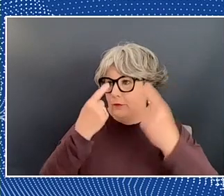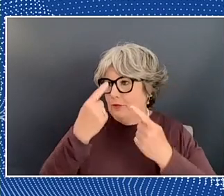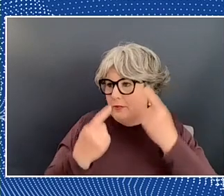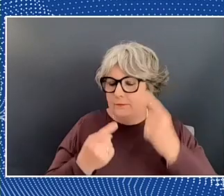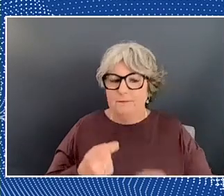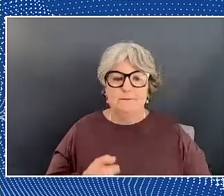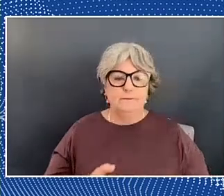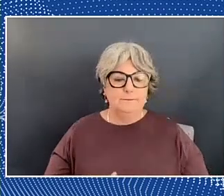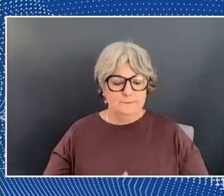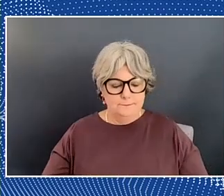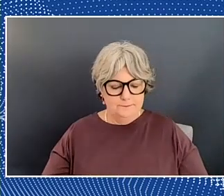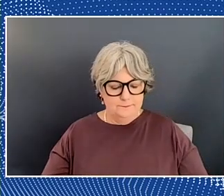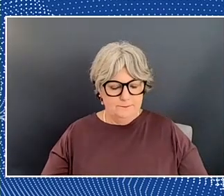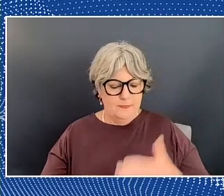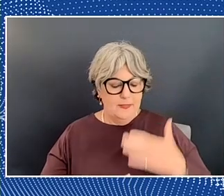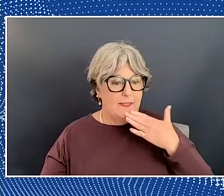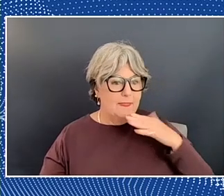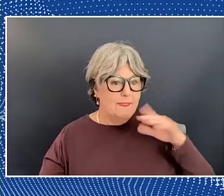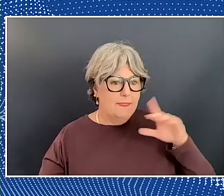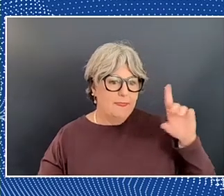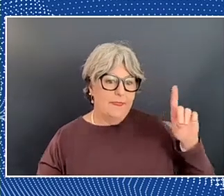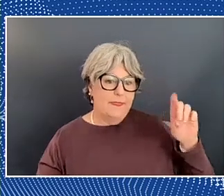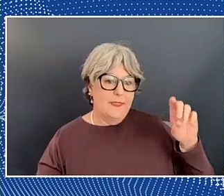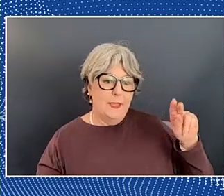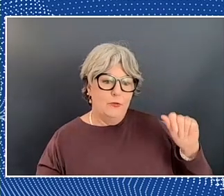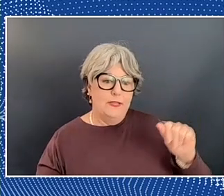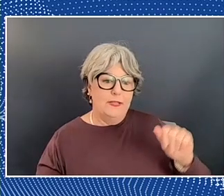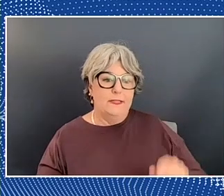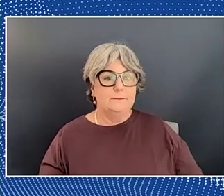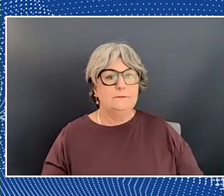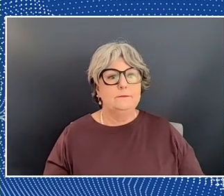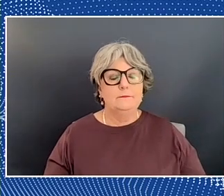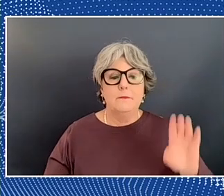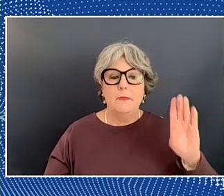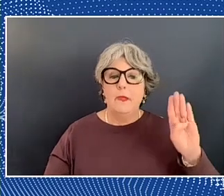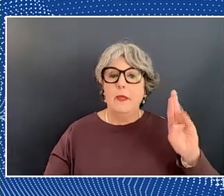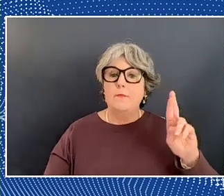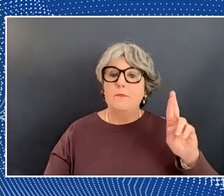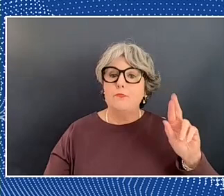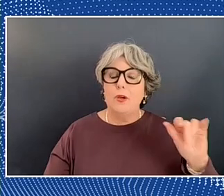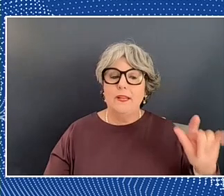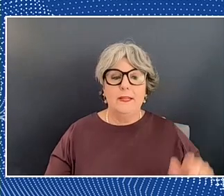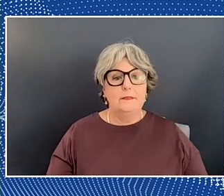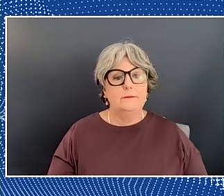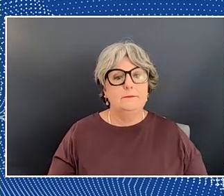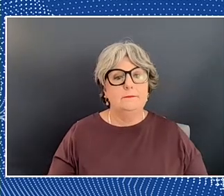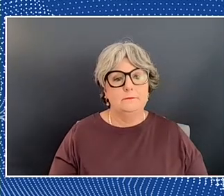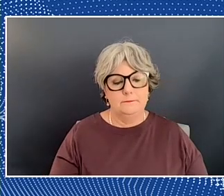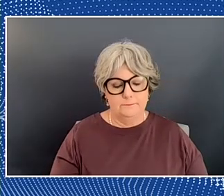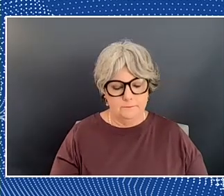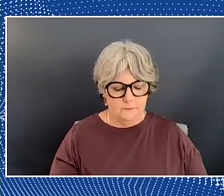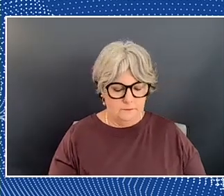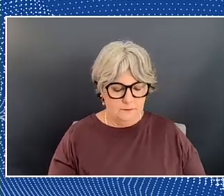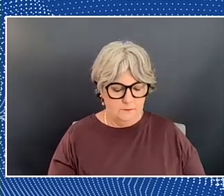Thank you, Deena. Brady, who's next? Alright. I just admitted Ebony Brown, who's